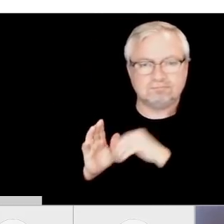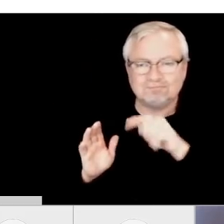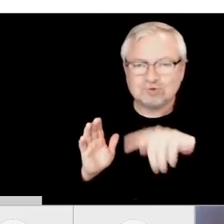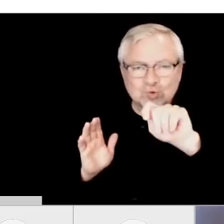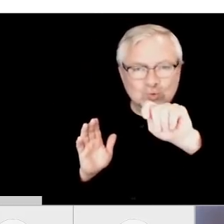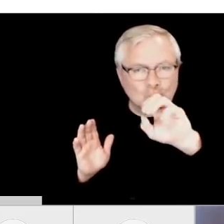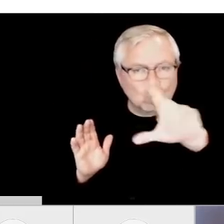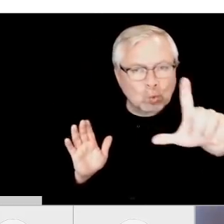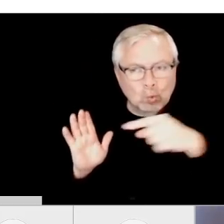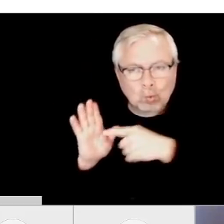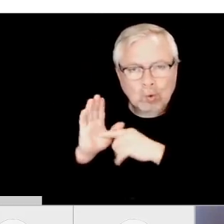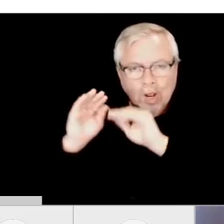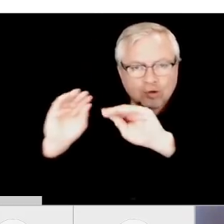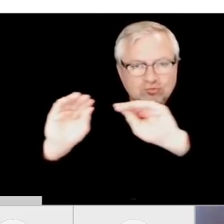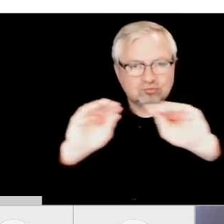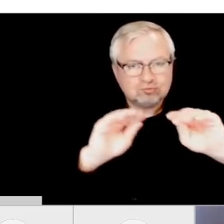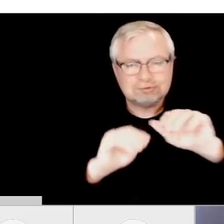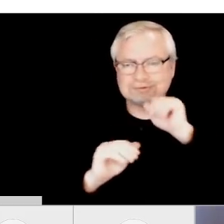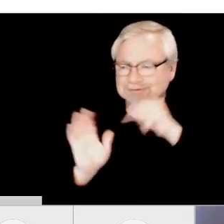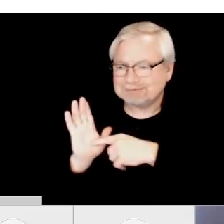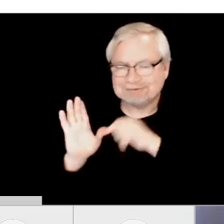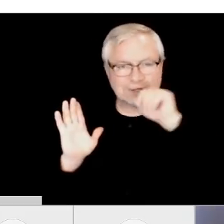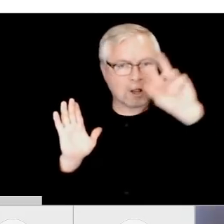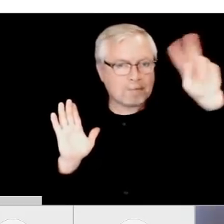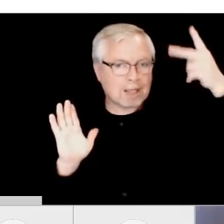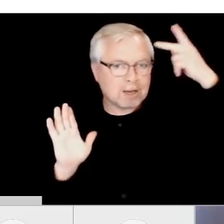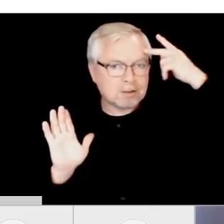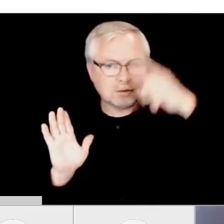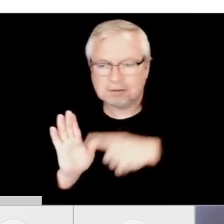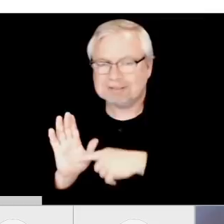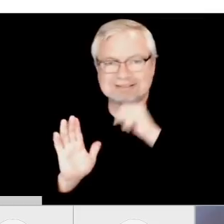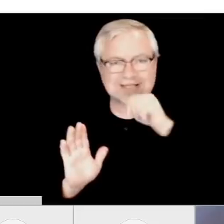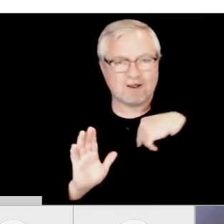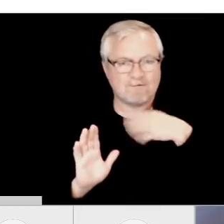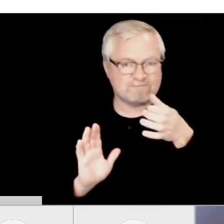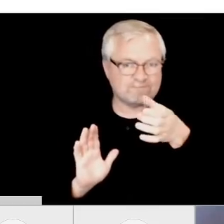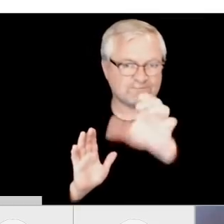It's not developing a recommendation. It is science.